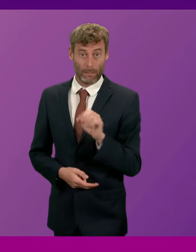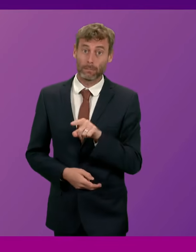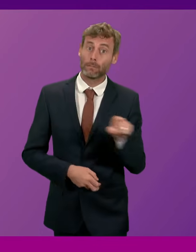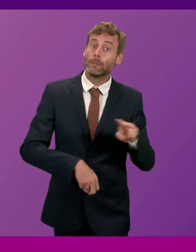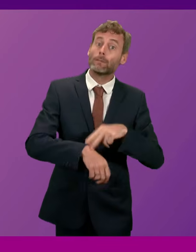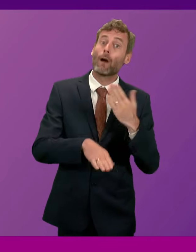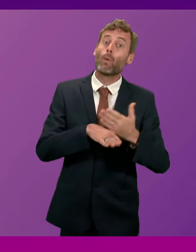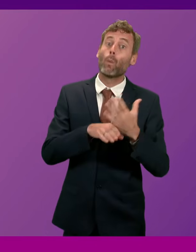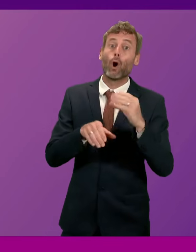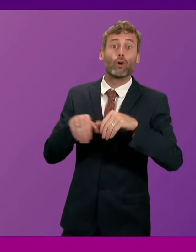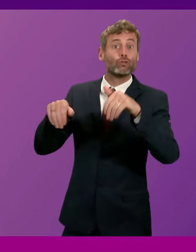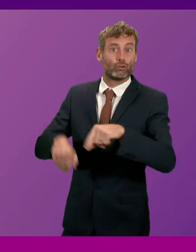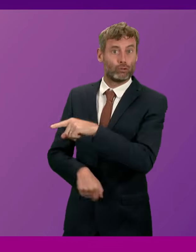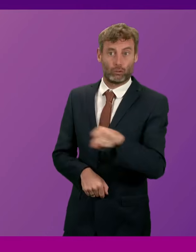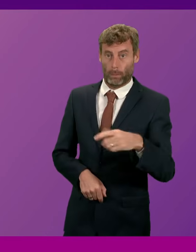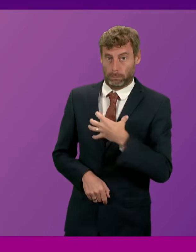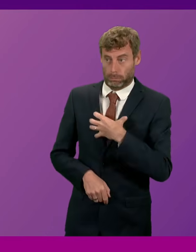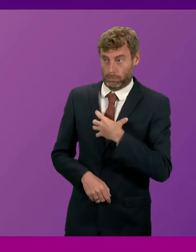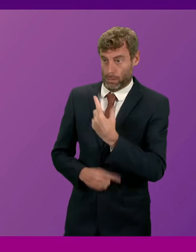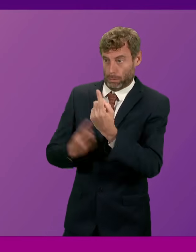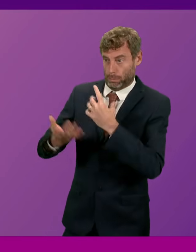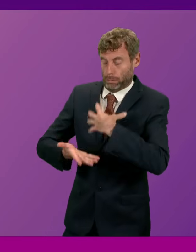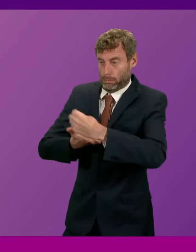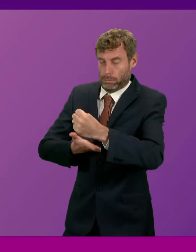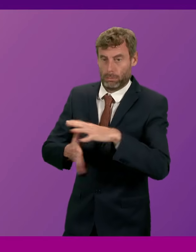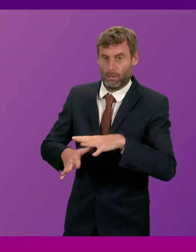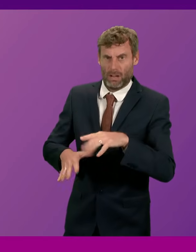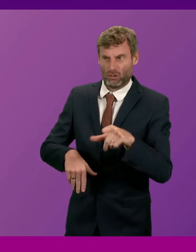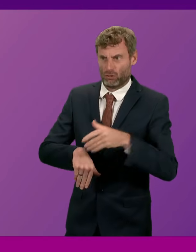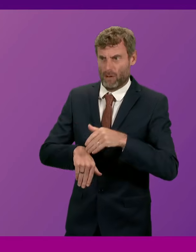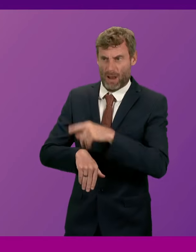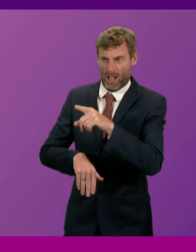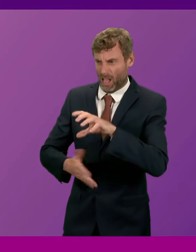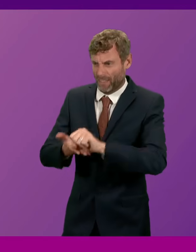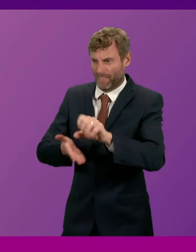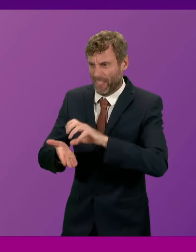and communities are being undermined by criminals who feel that they can get away with it. Will John